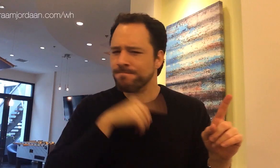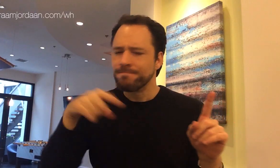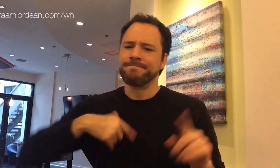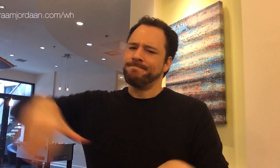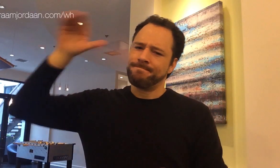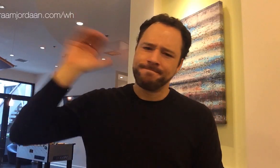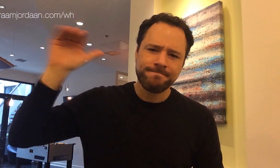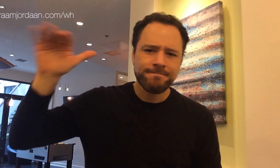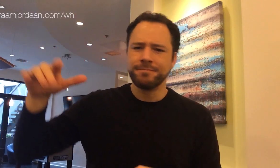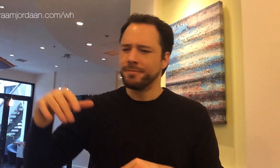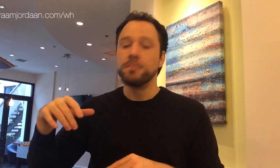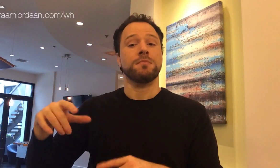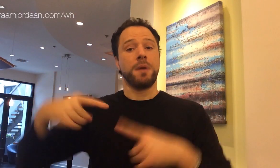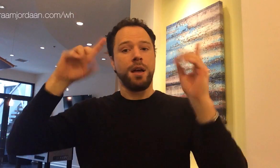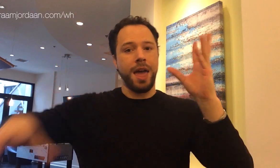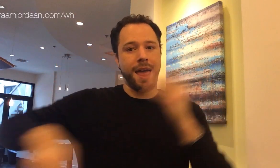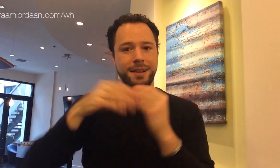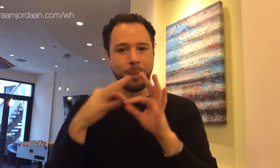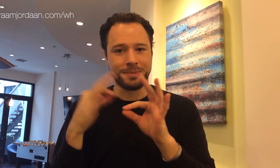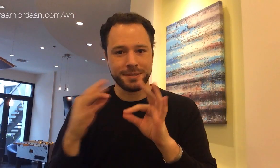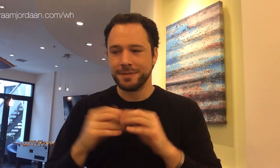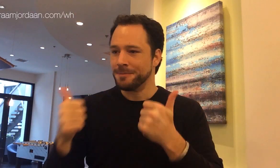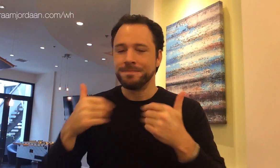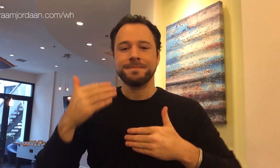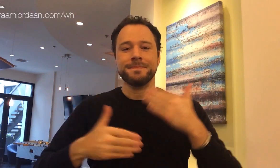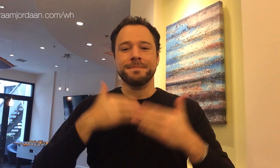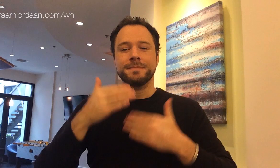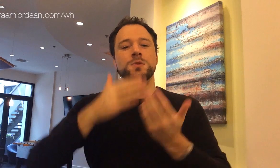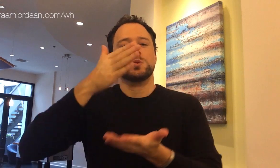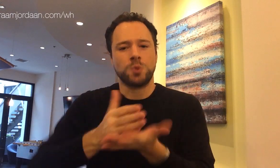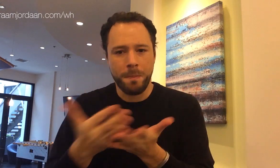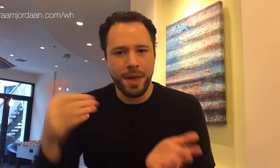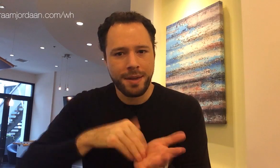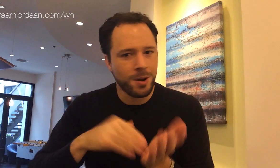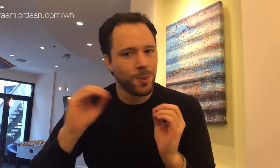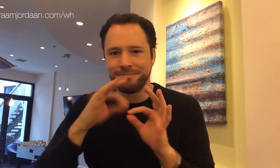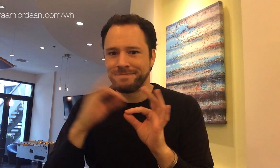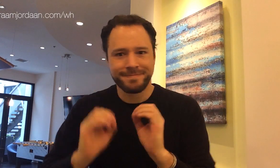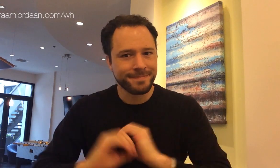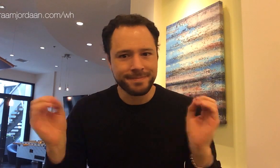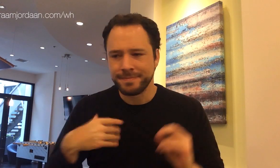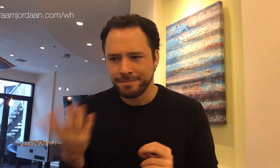Frustrated, I brought this to the White House’s attention and they finally added captions, which was great. As time went by, however, they stopped adding captions.